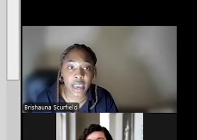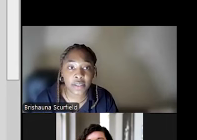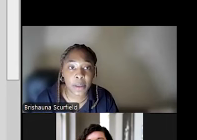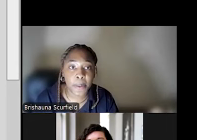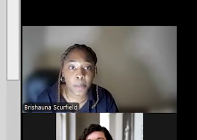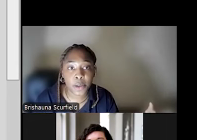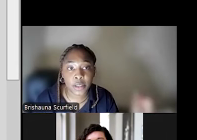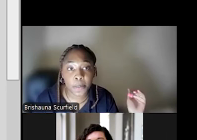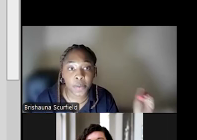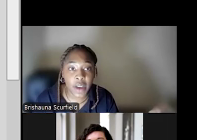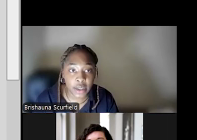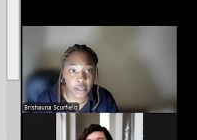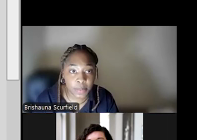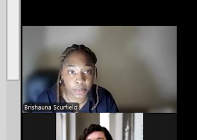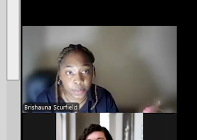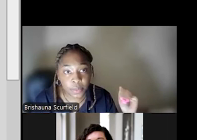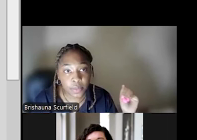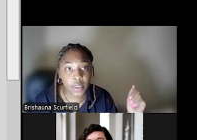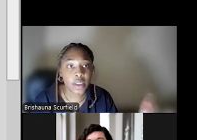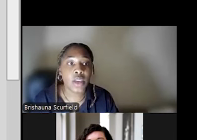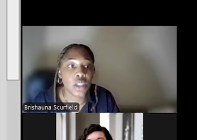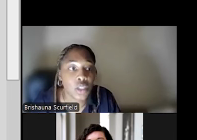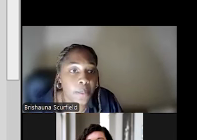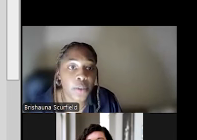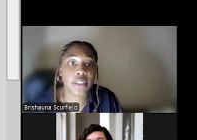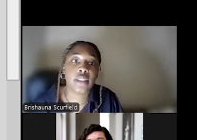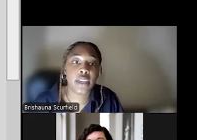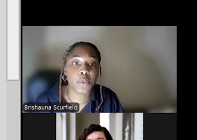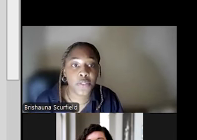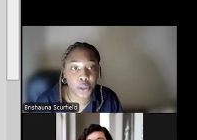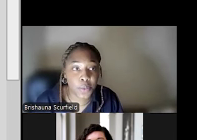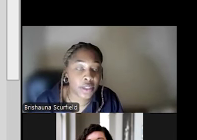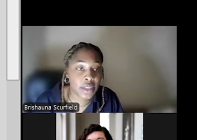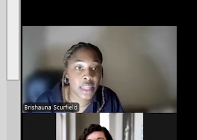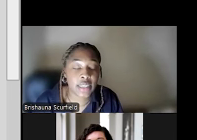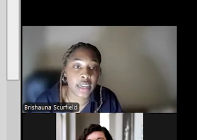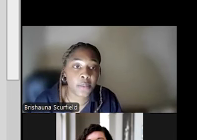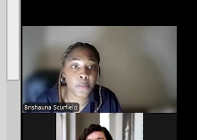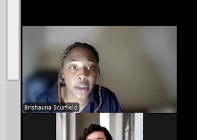layouts that PowerPoint provides. So, I'm going to select review, which is in the exact same spot